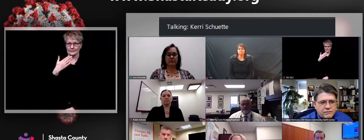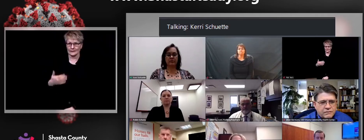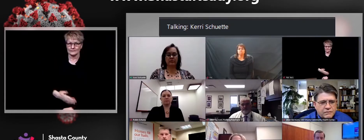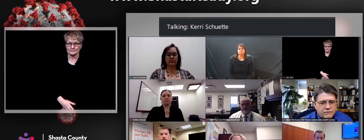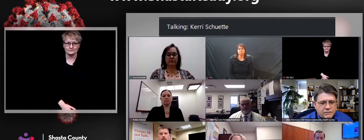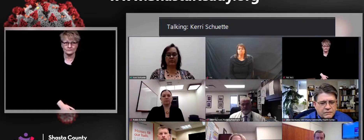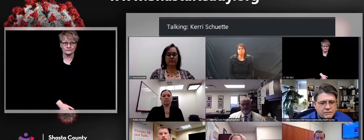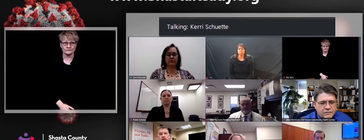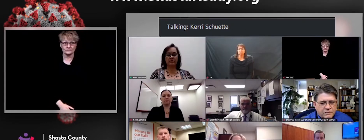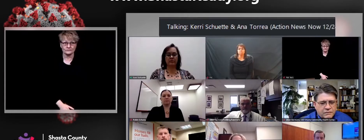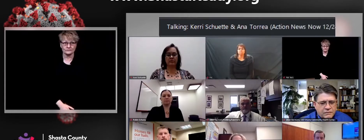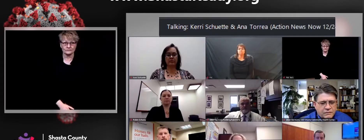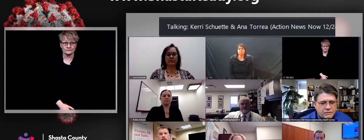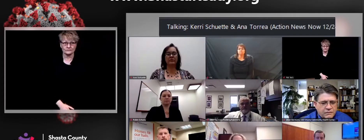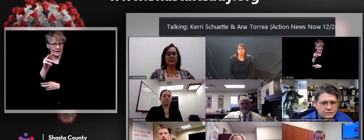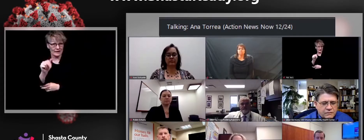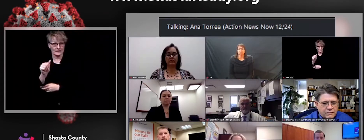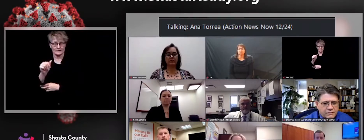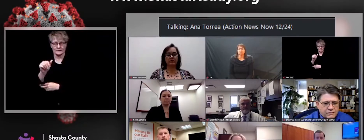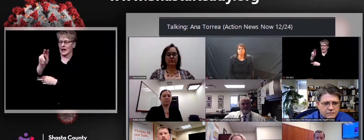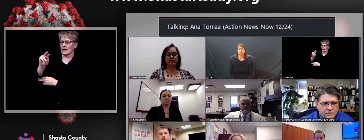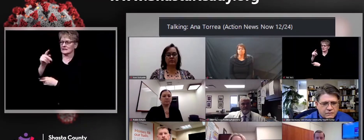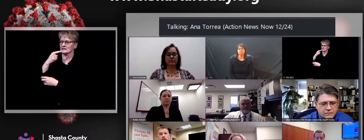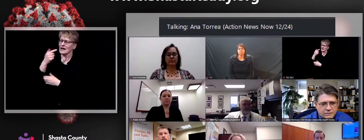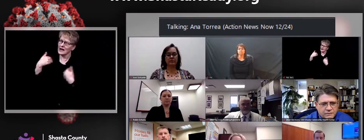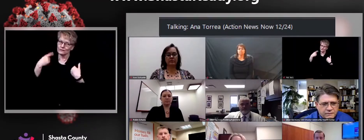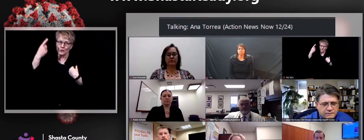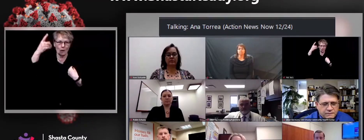Sorry, I just have one more. This one's kind of all for our health leaders and our health